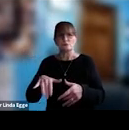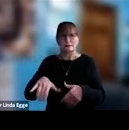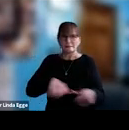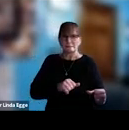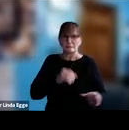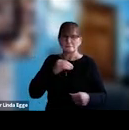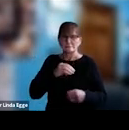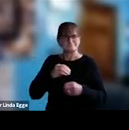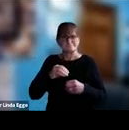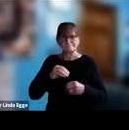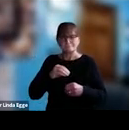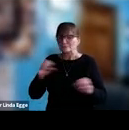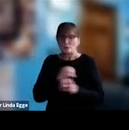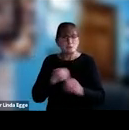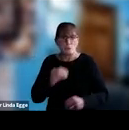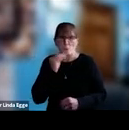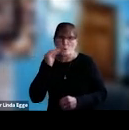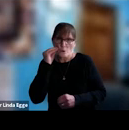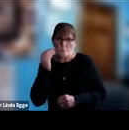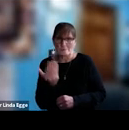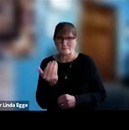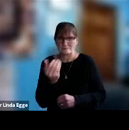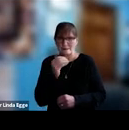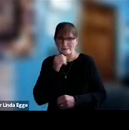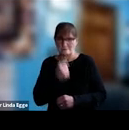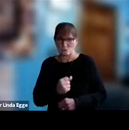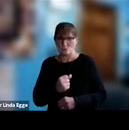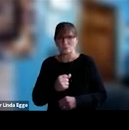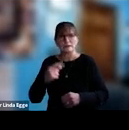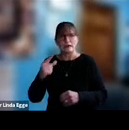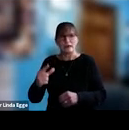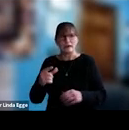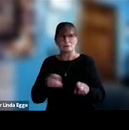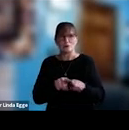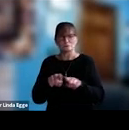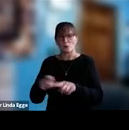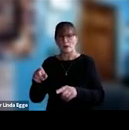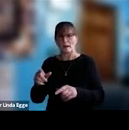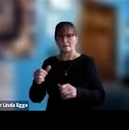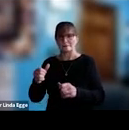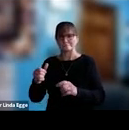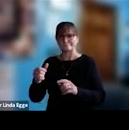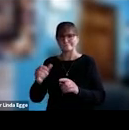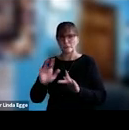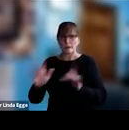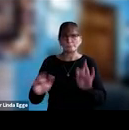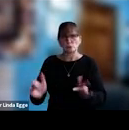and she's experienced regular sexual and physical assaults. So these substances help her escape her symptoms. I'm gonna tell you right now,